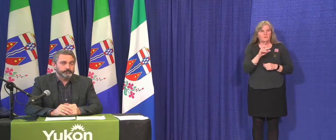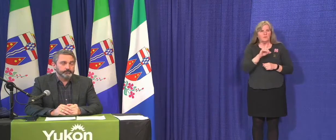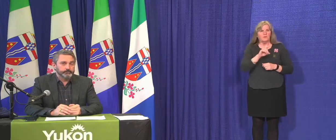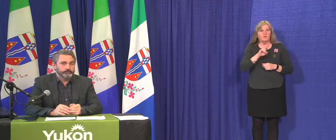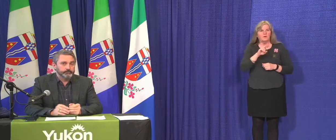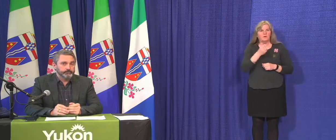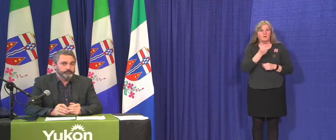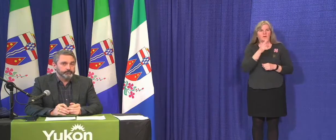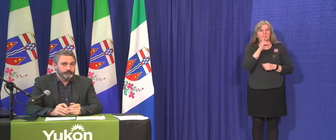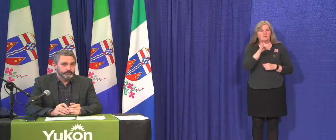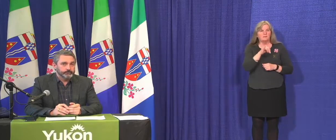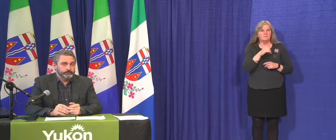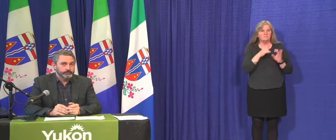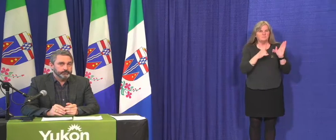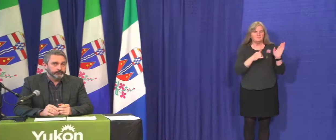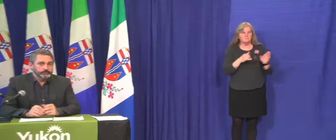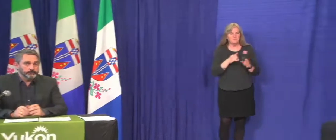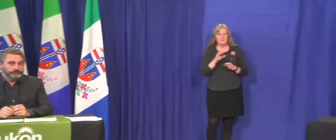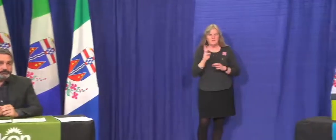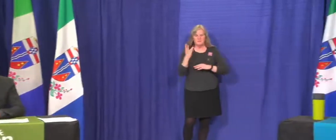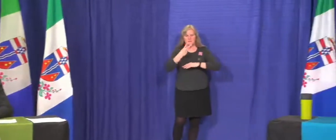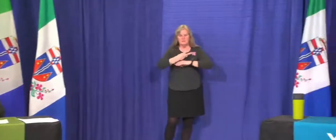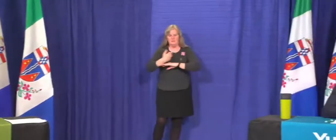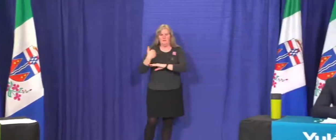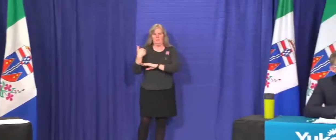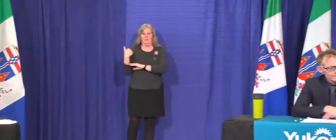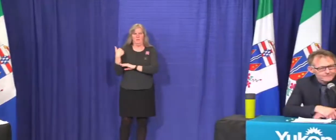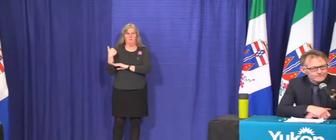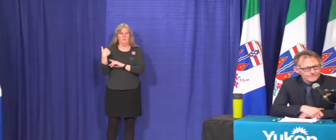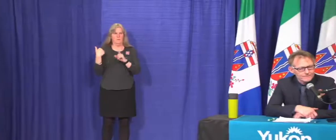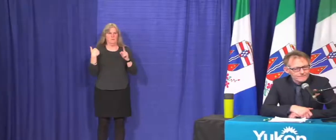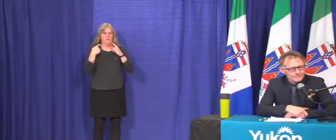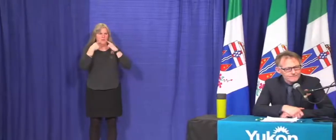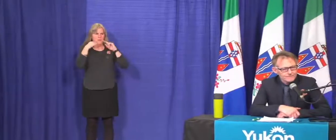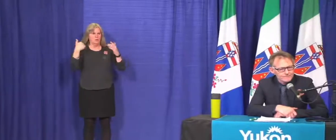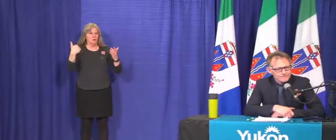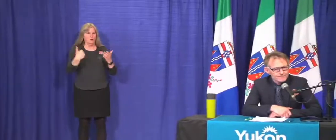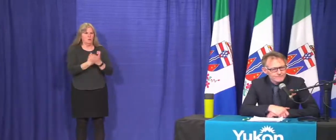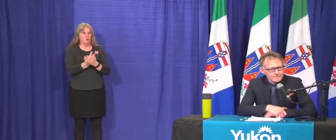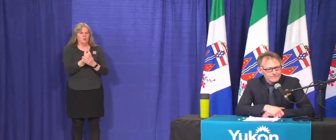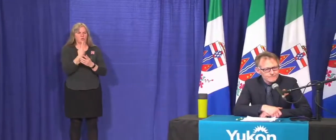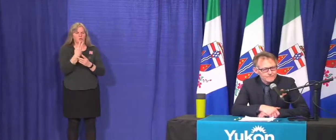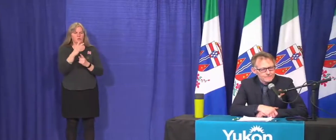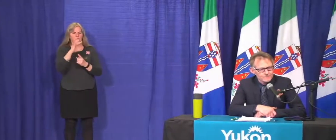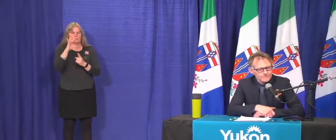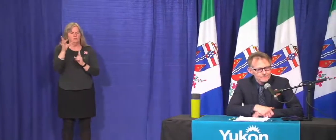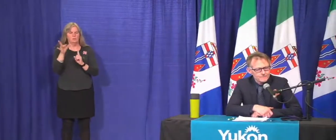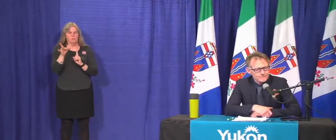Paul from the CBC.